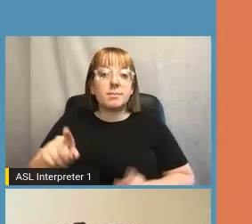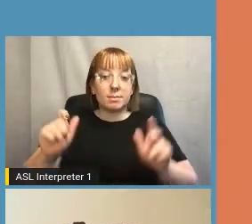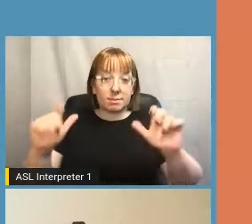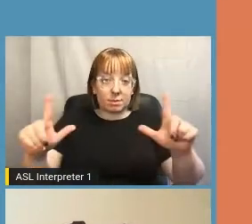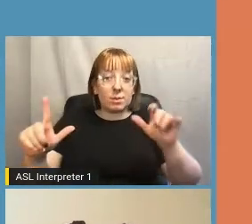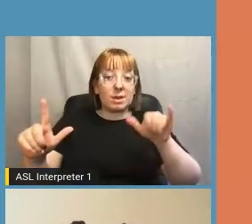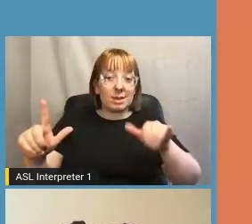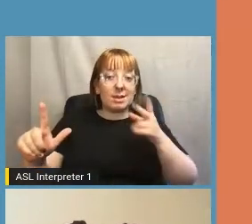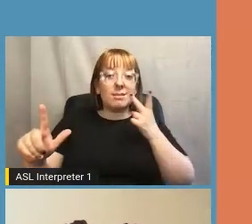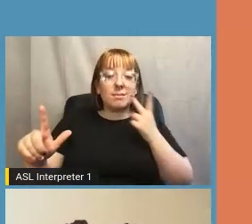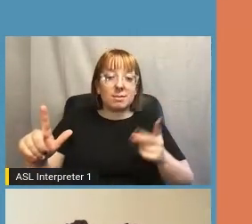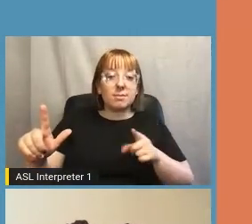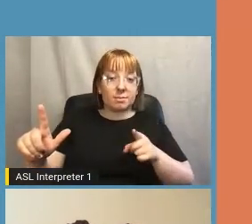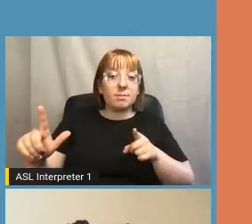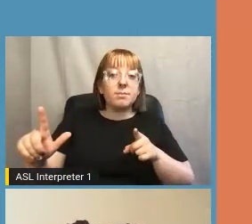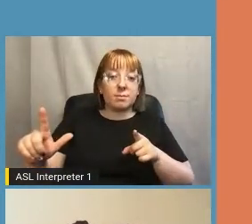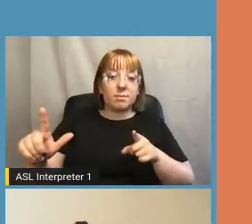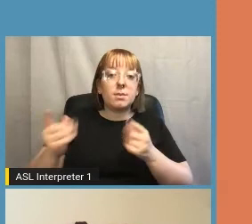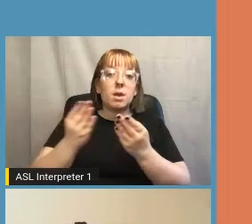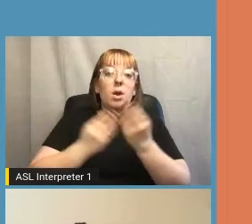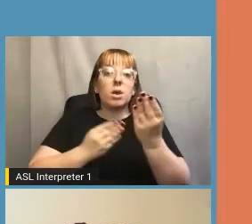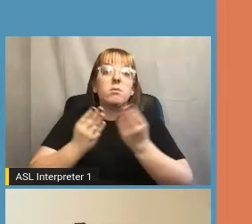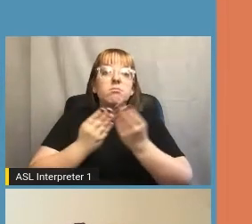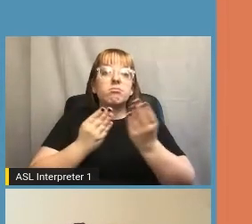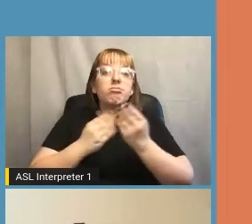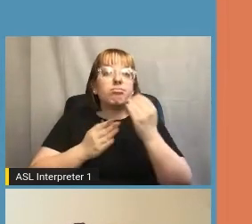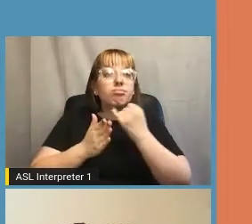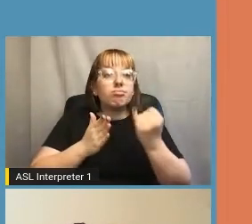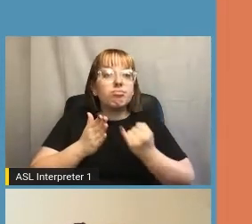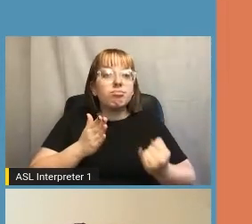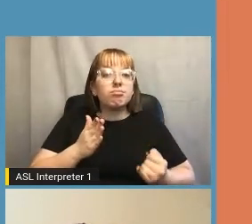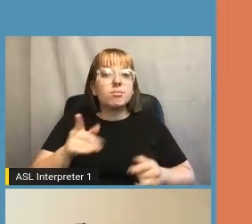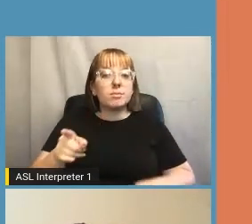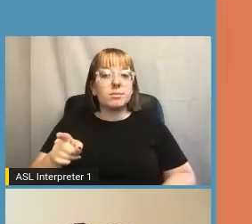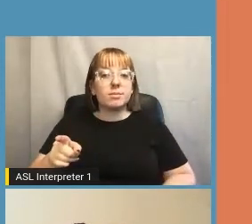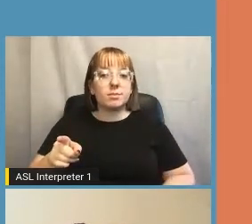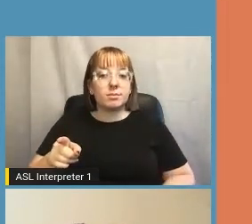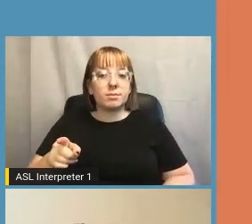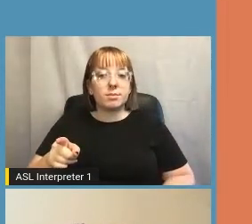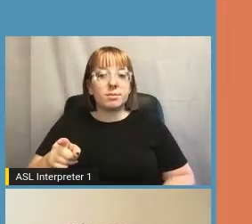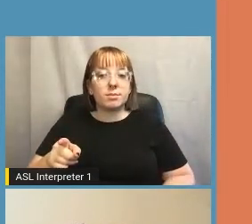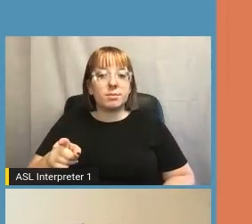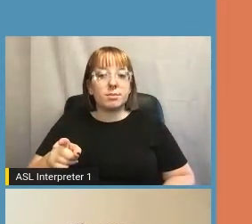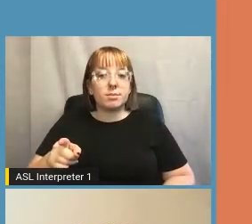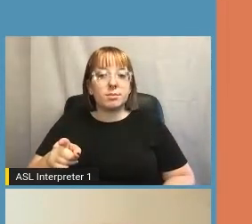uh some artwork that's been submitted and you can um see the medium and it kind of gives you